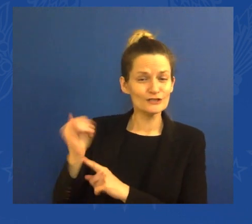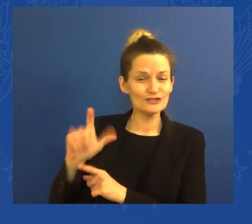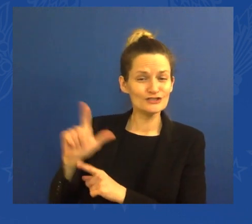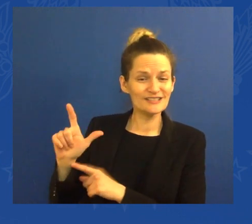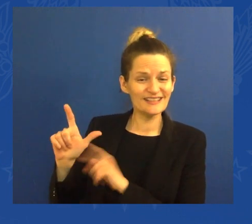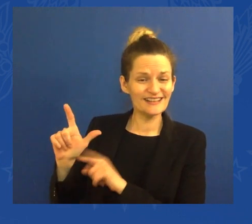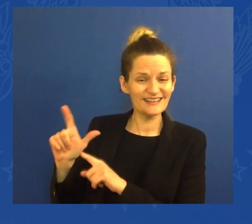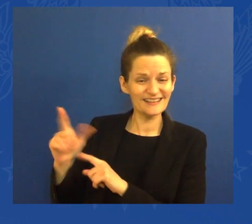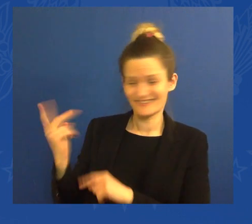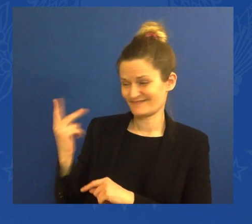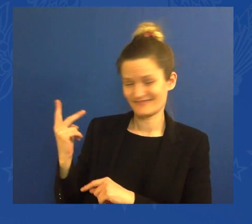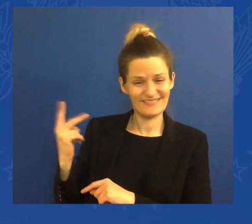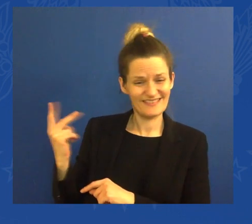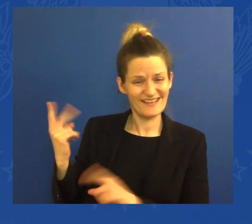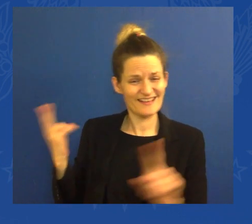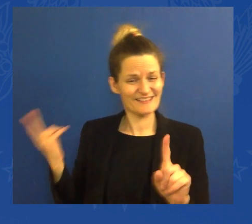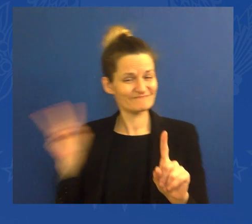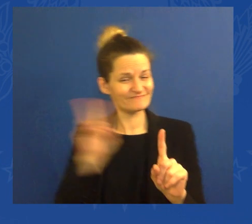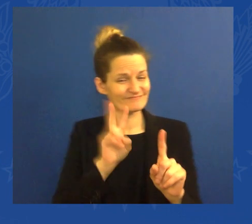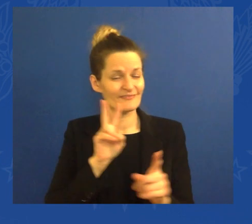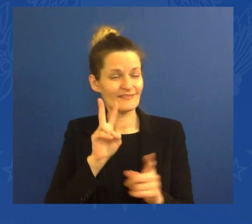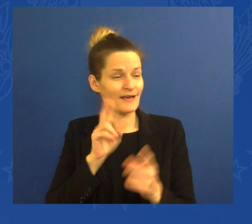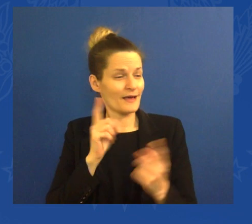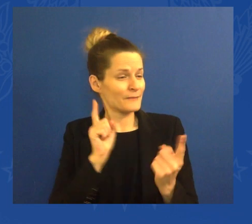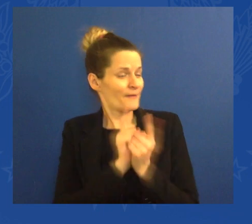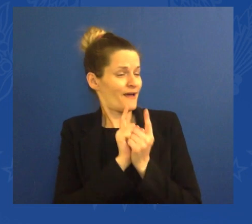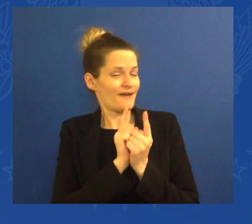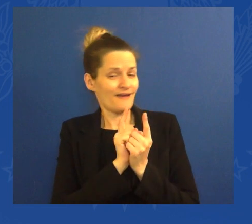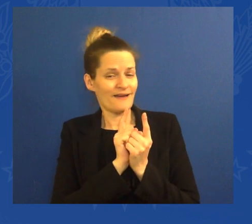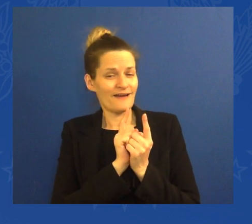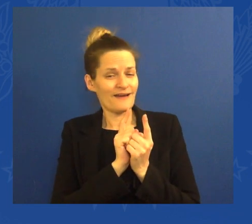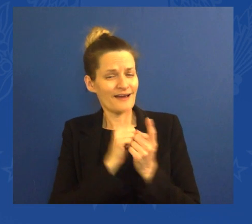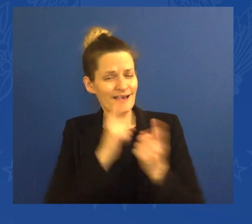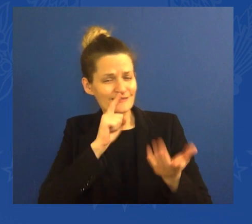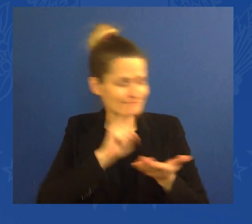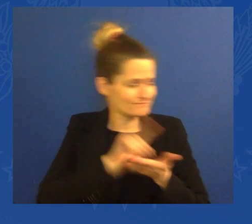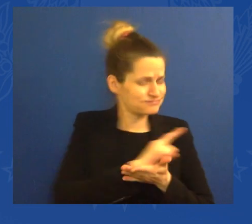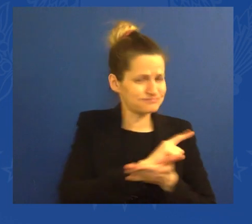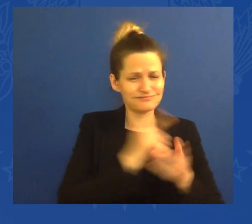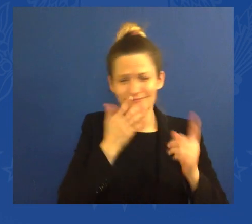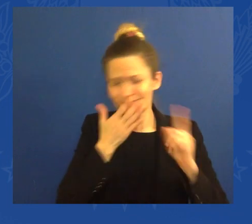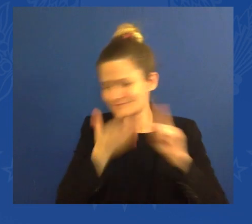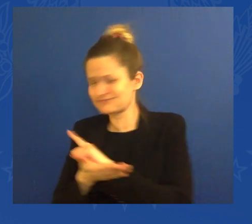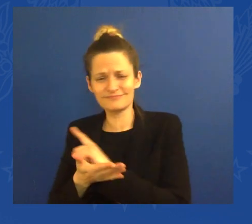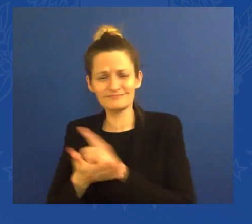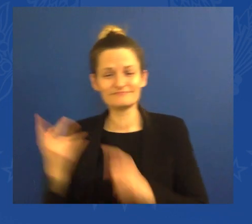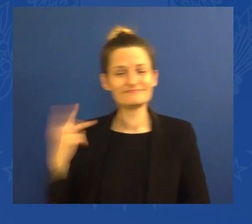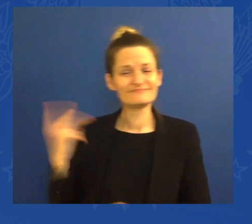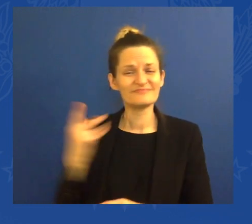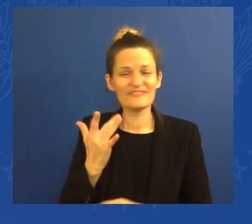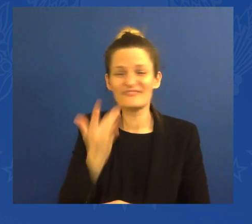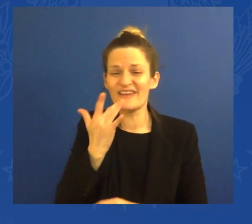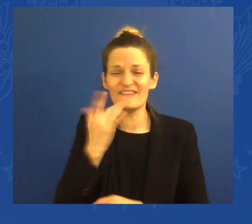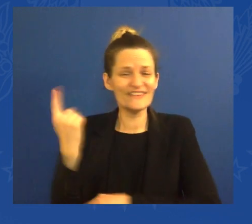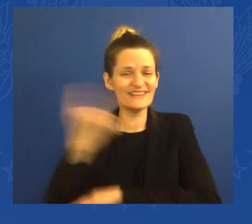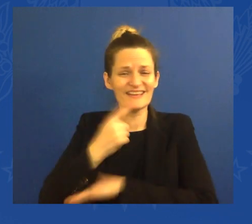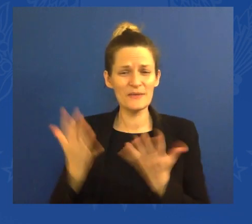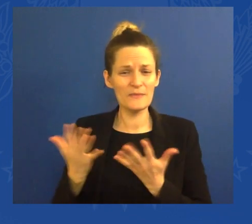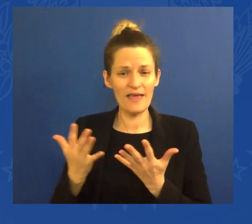in the calendar was Valentine's Day. The first Valentine's Day that we were together